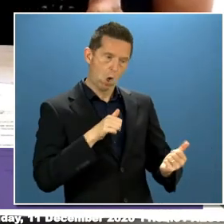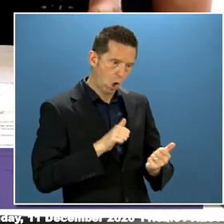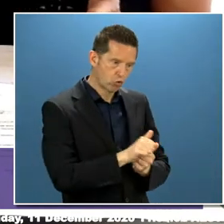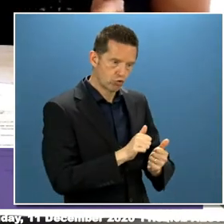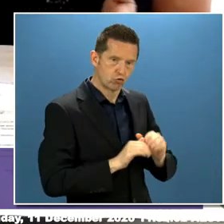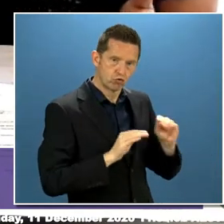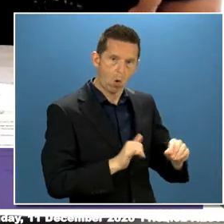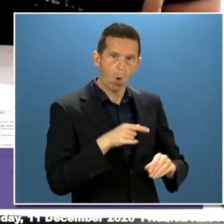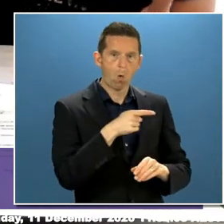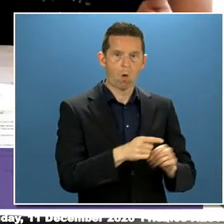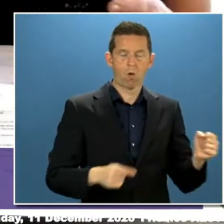onto performance management.